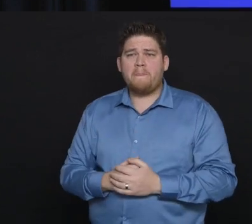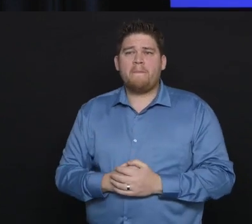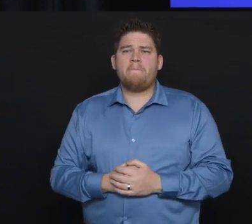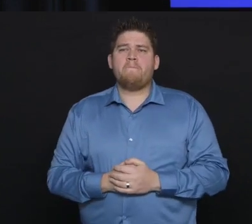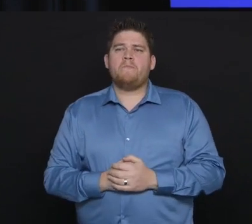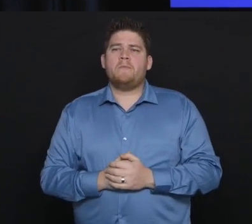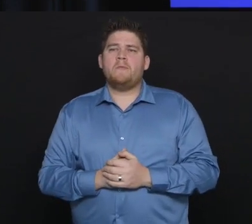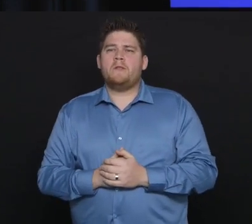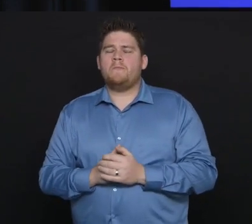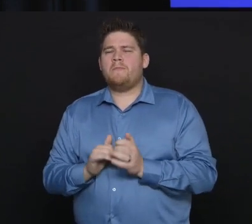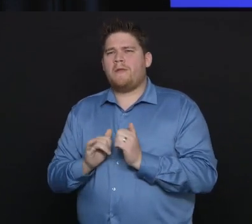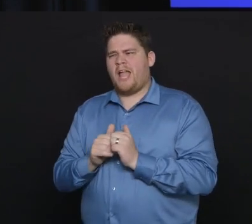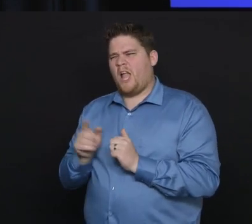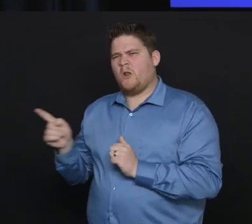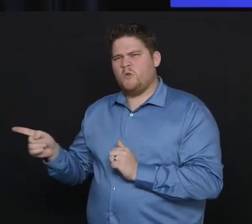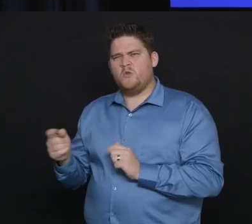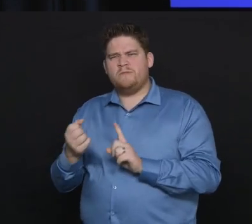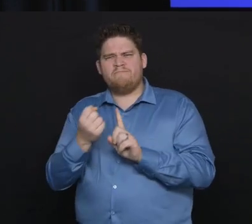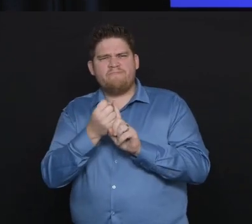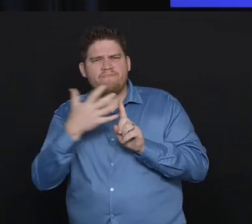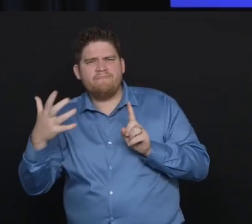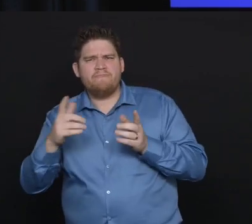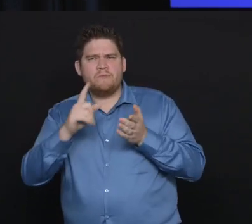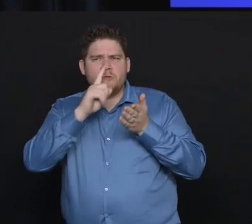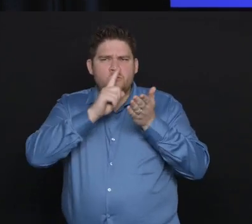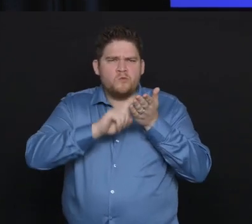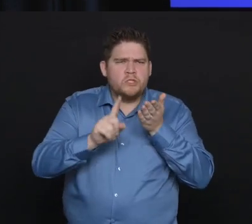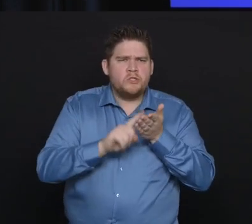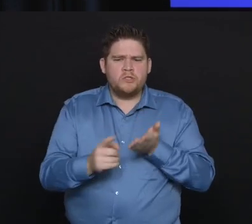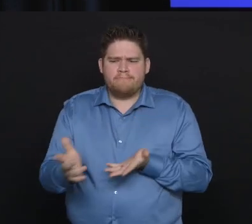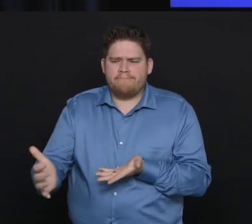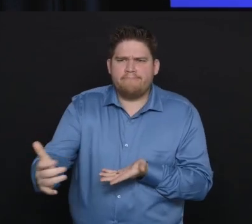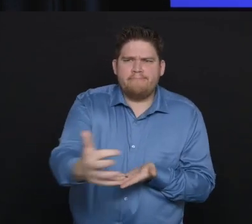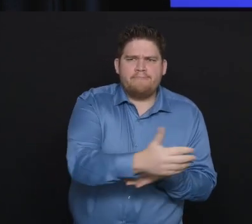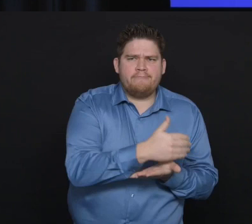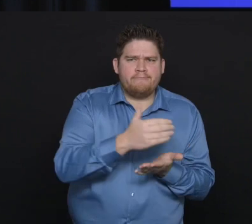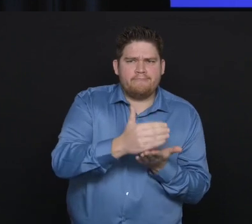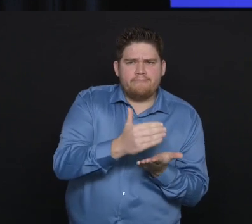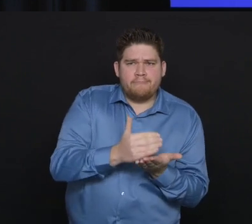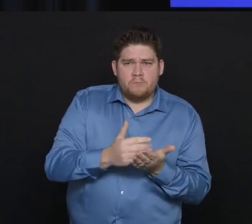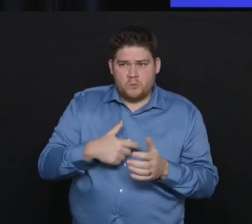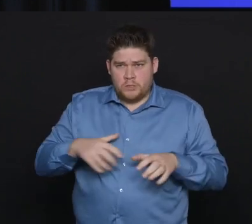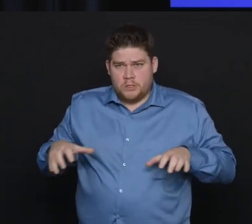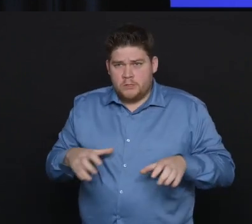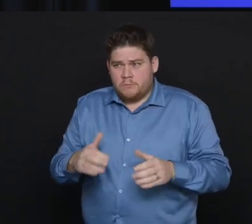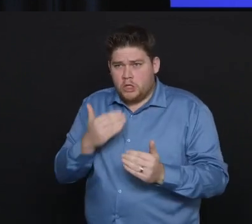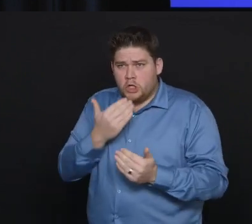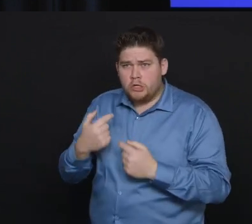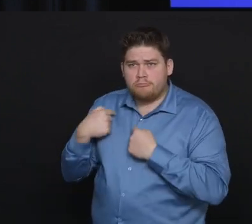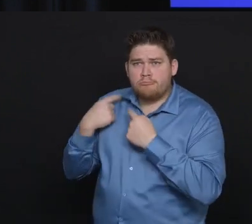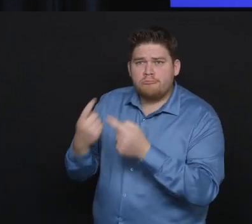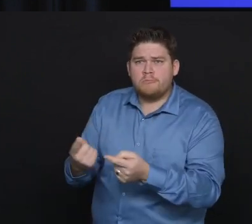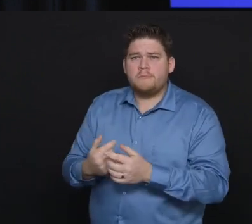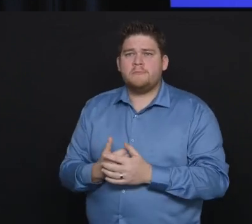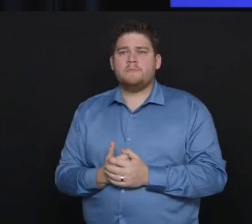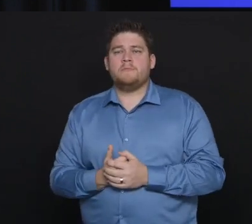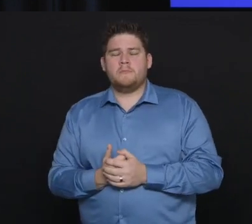. How would you say the data tells us about how well we are doing at that and with the advice in place now for physical